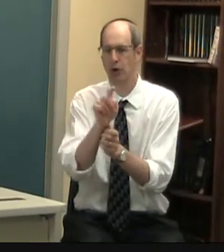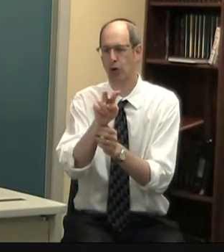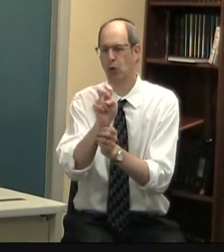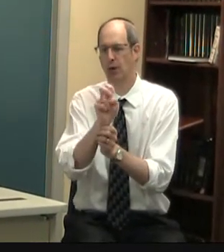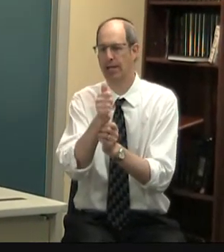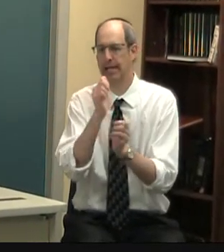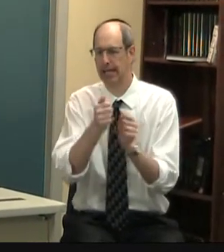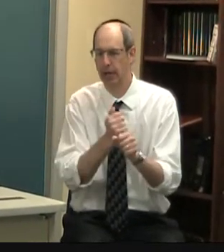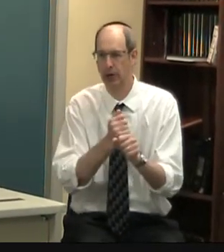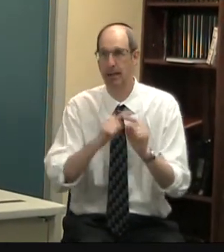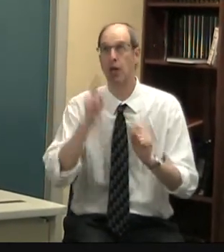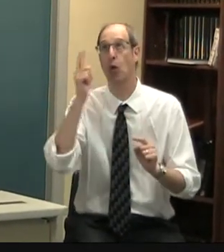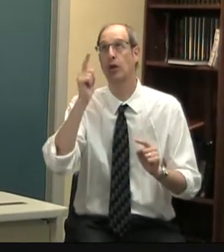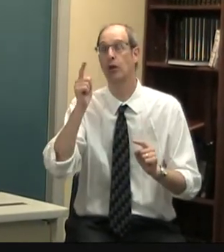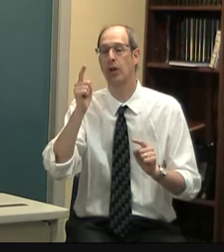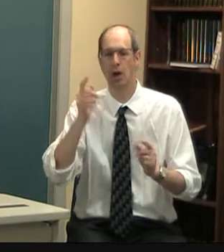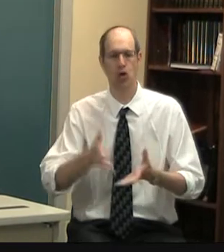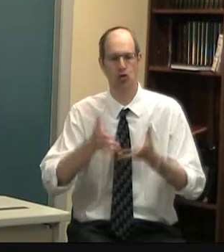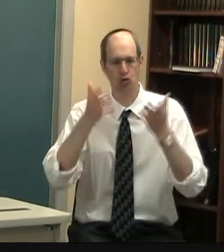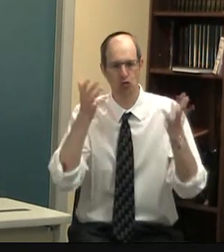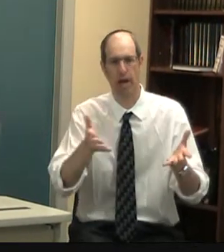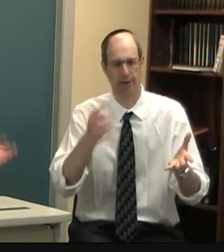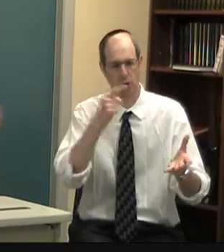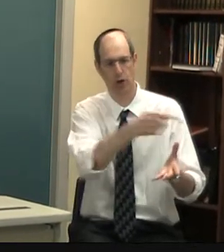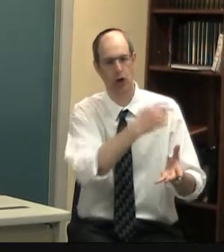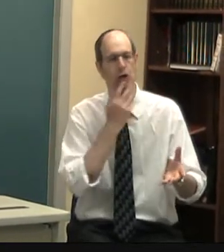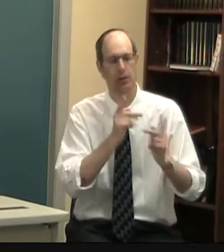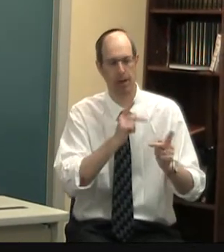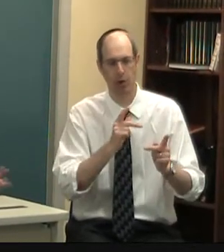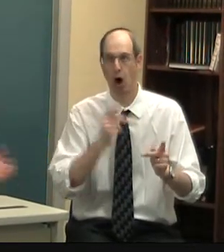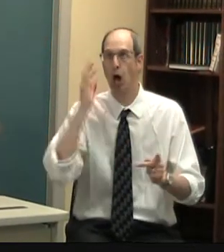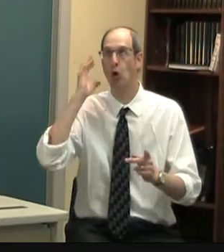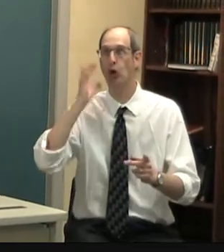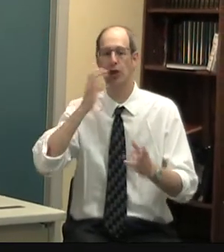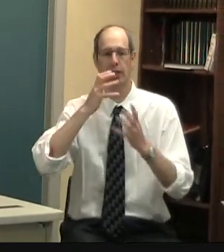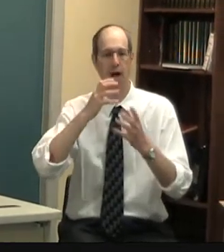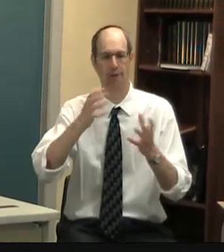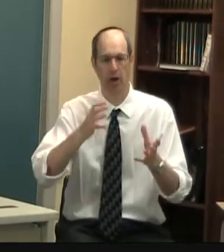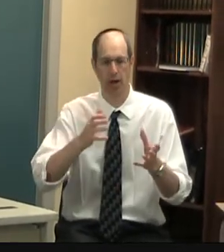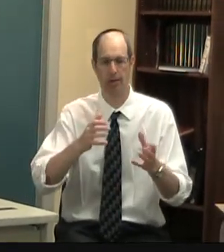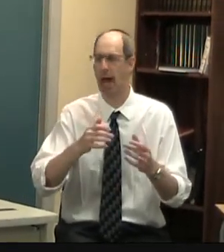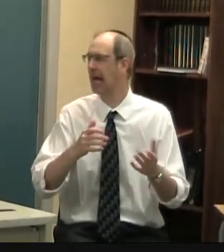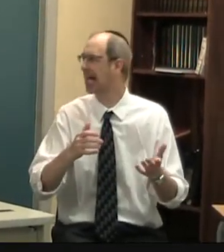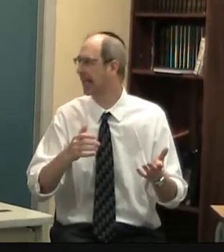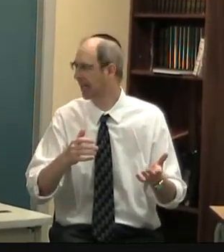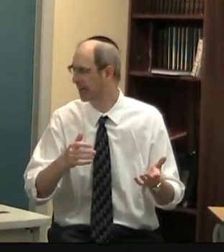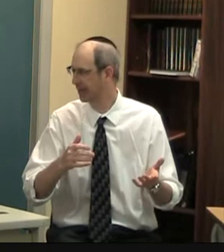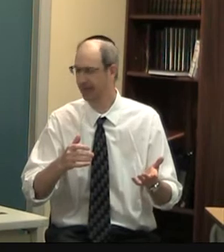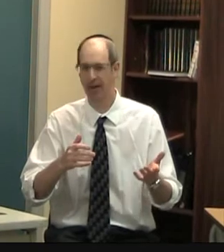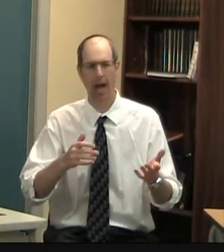but i cut his pocket at some ranger parker this part with the corrosive rocket and careful aim hockey guinness and there all sorts of things